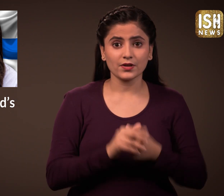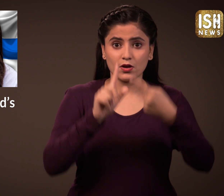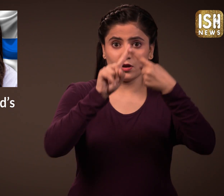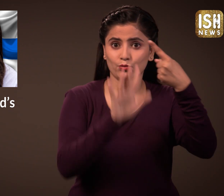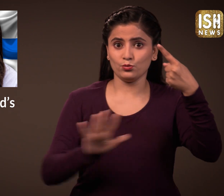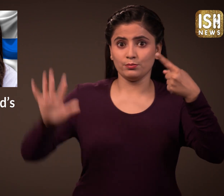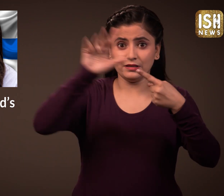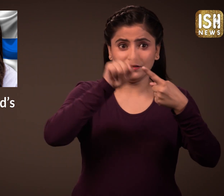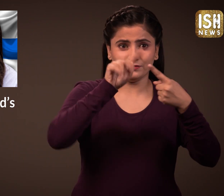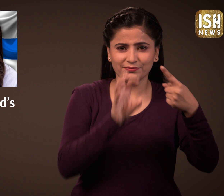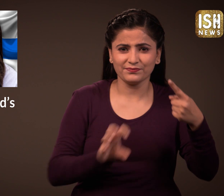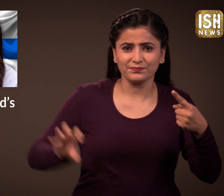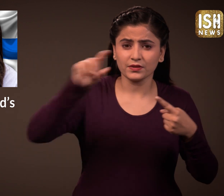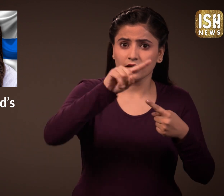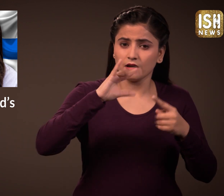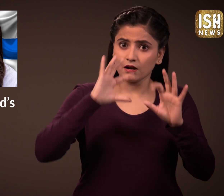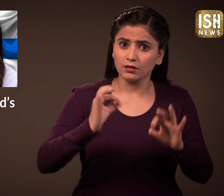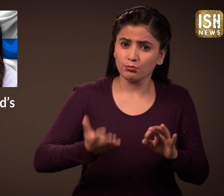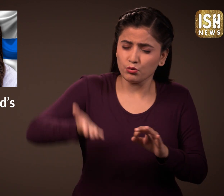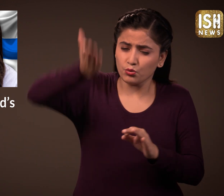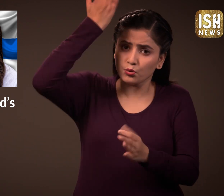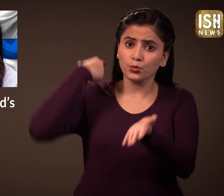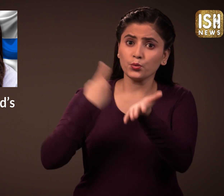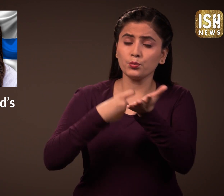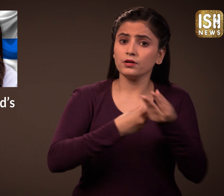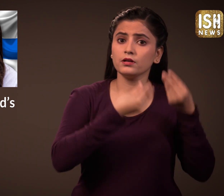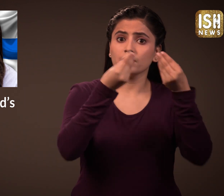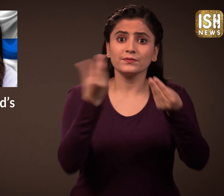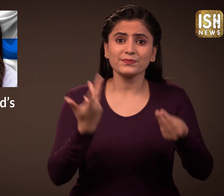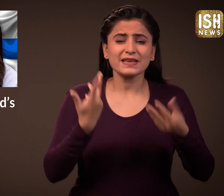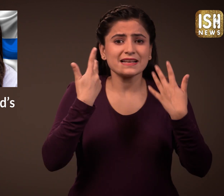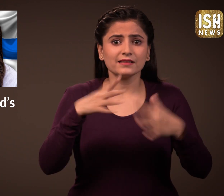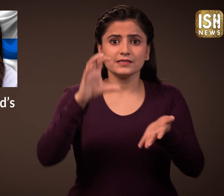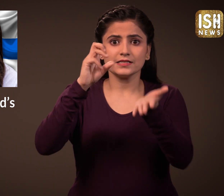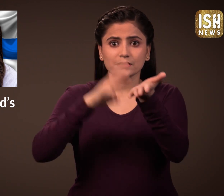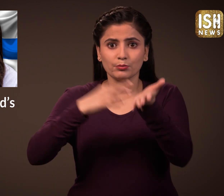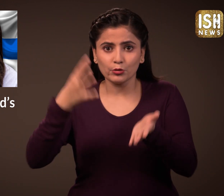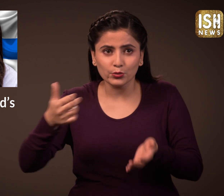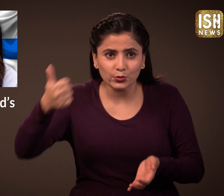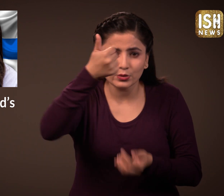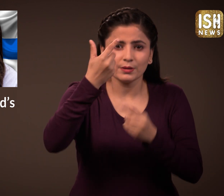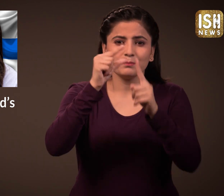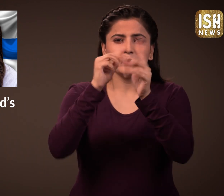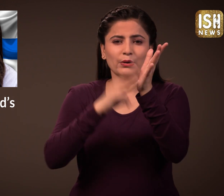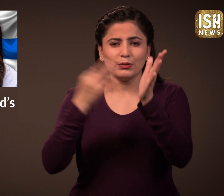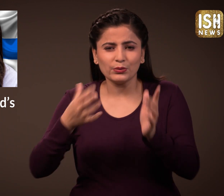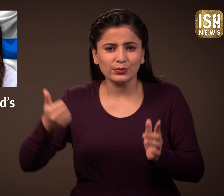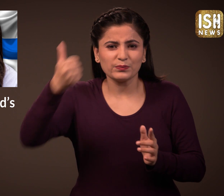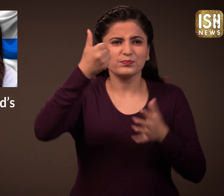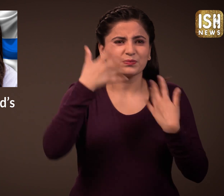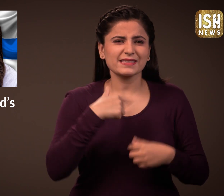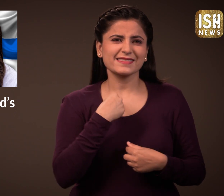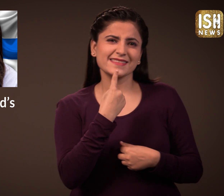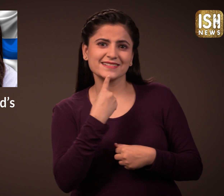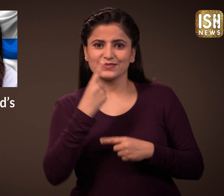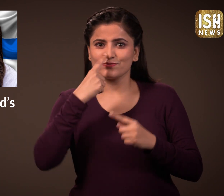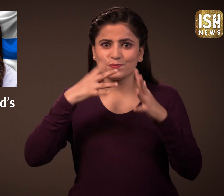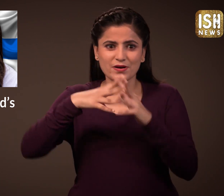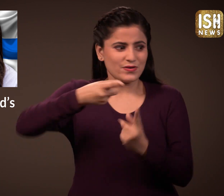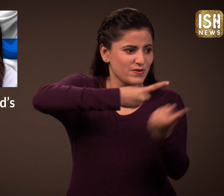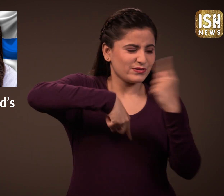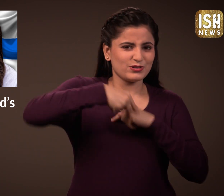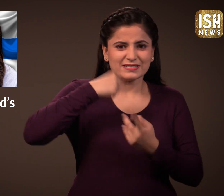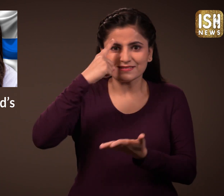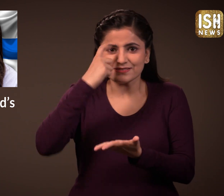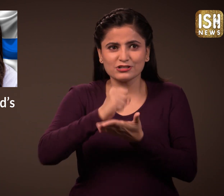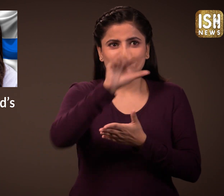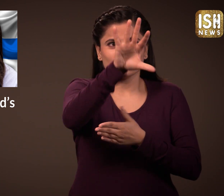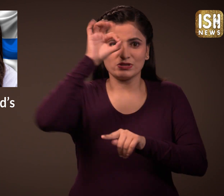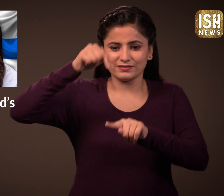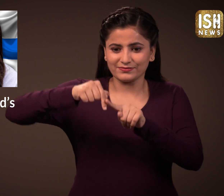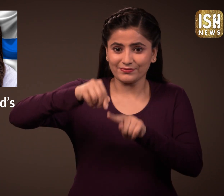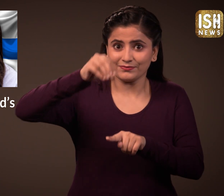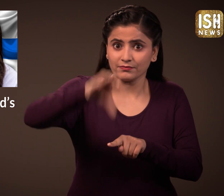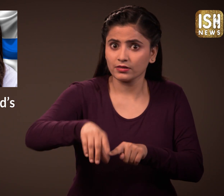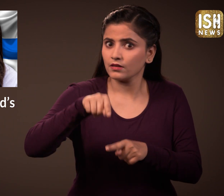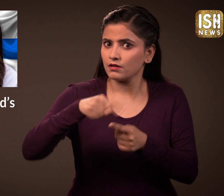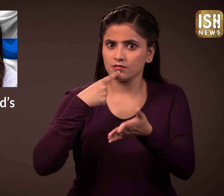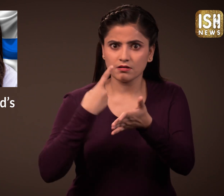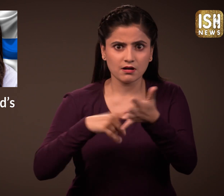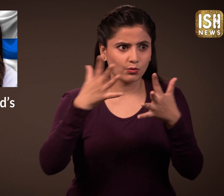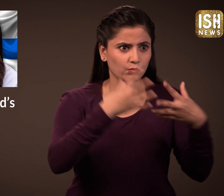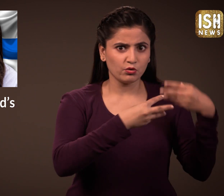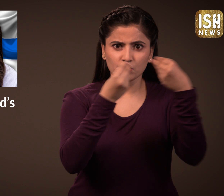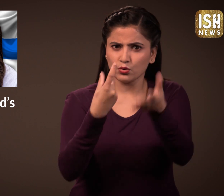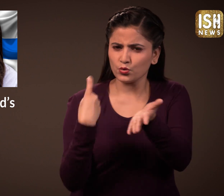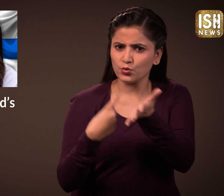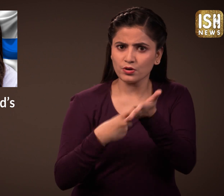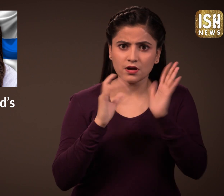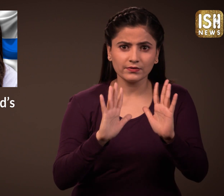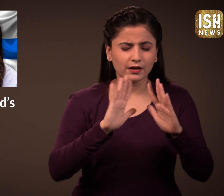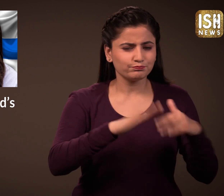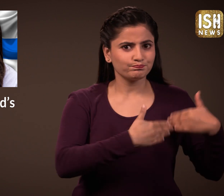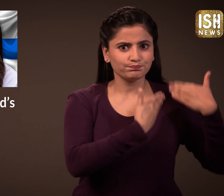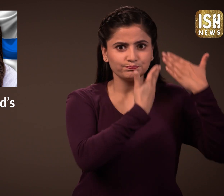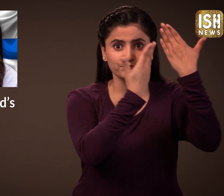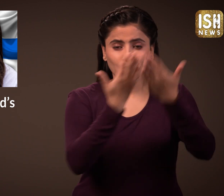For a long time in Europe, countries did not allow women to vote for CMs or PMs.